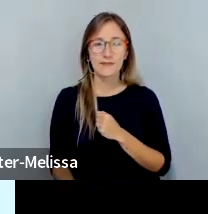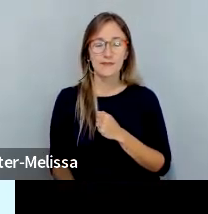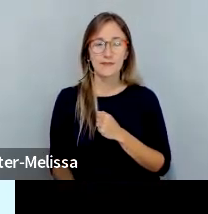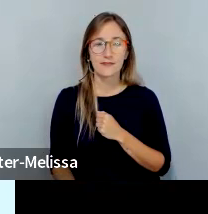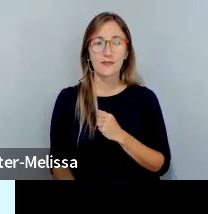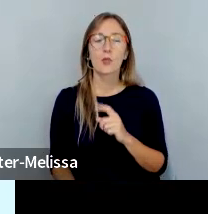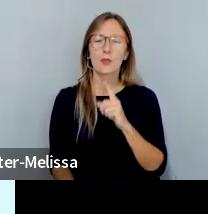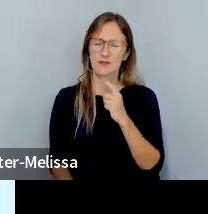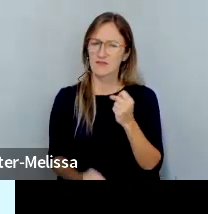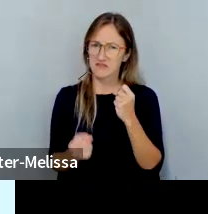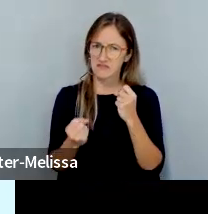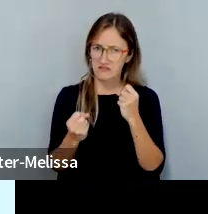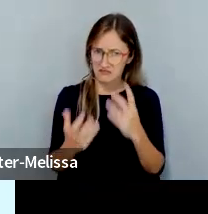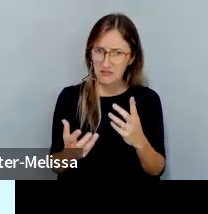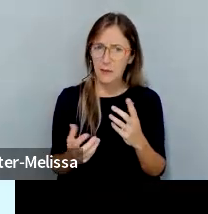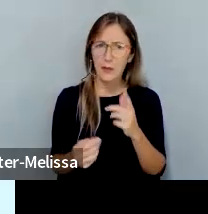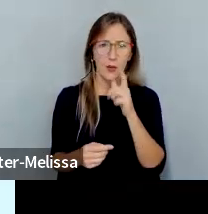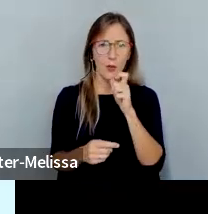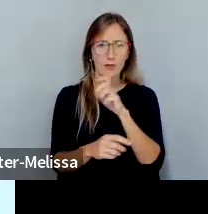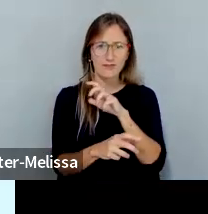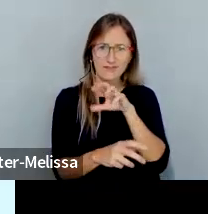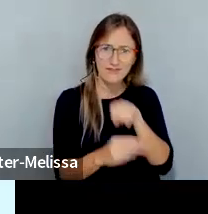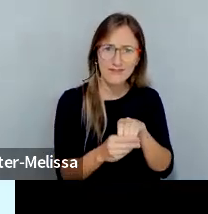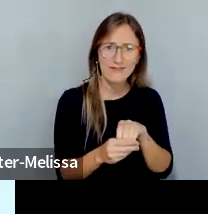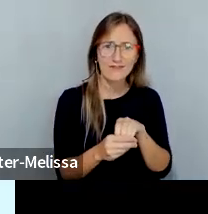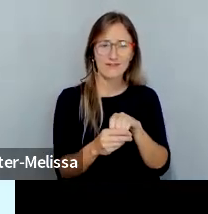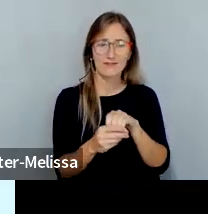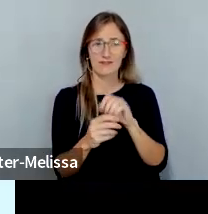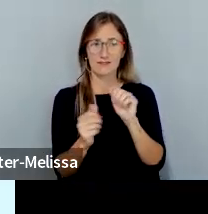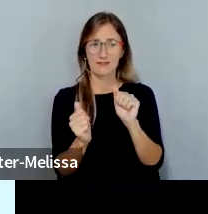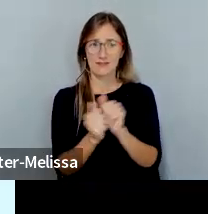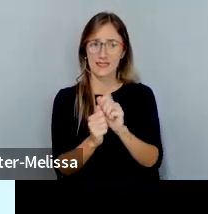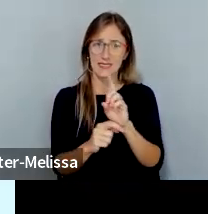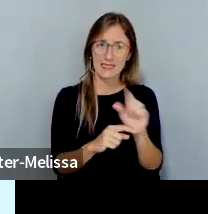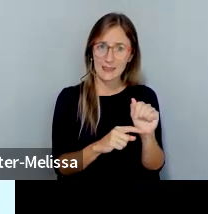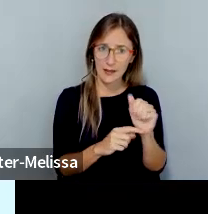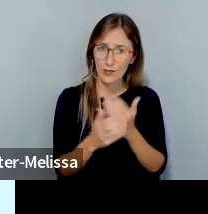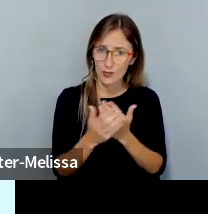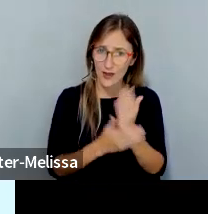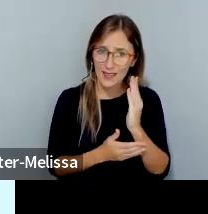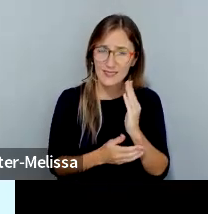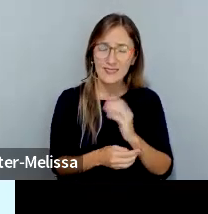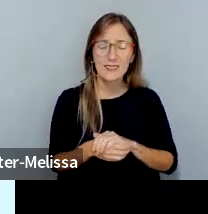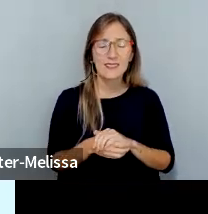can get your names added to the e-mail list for that. Please let us know.